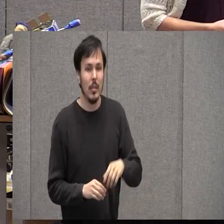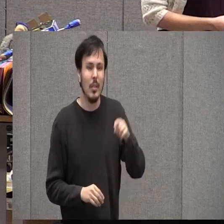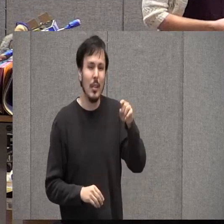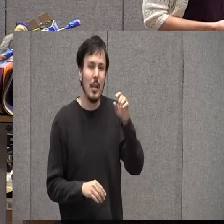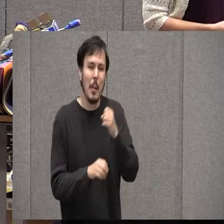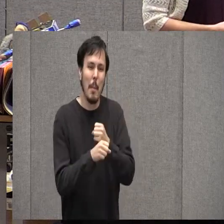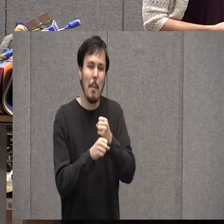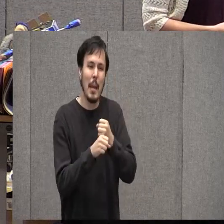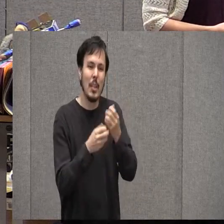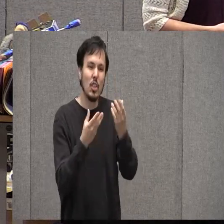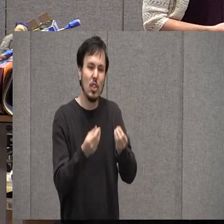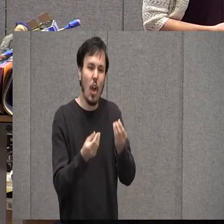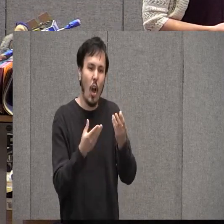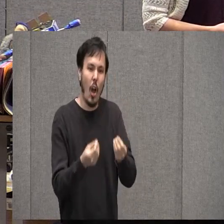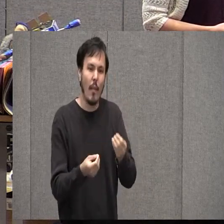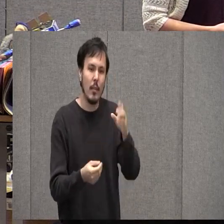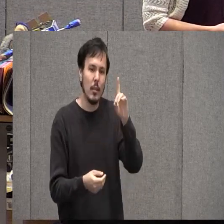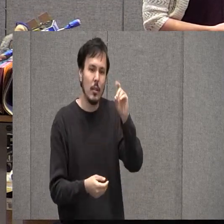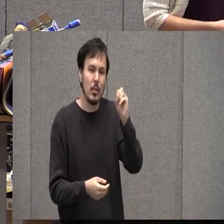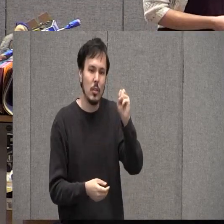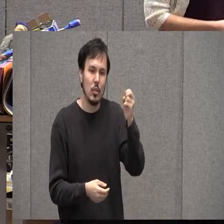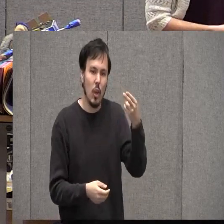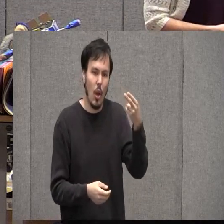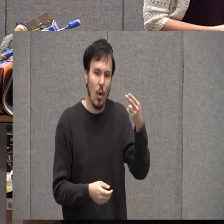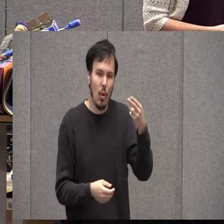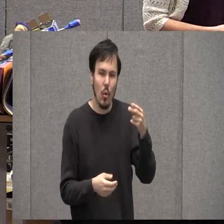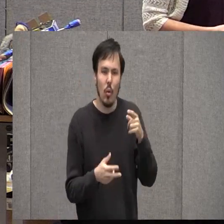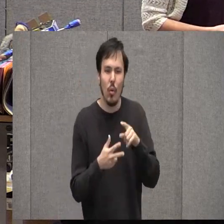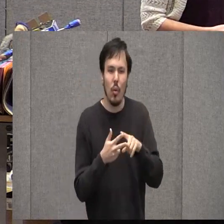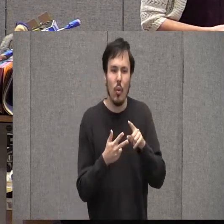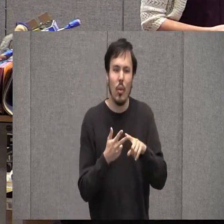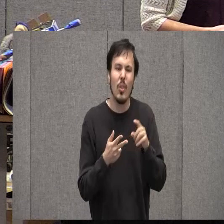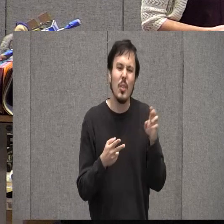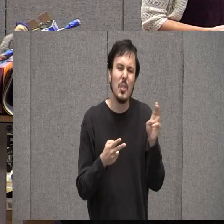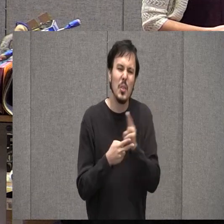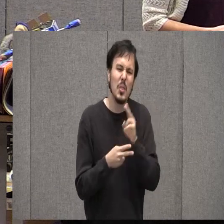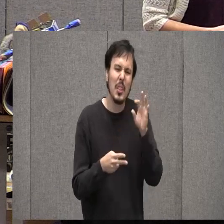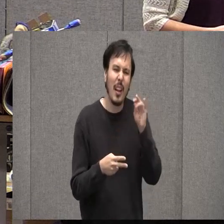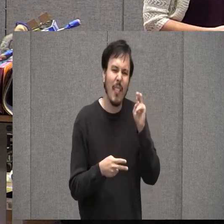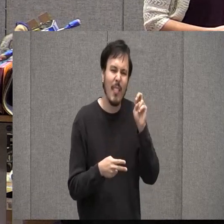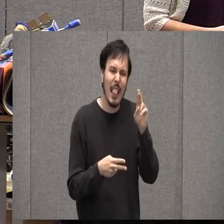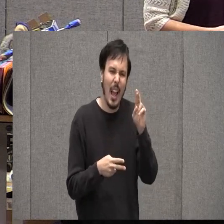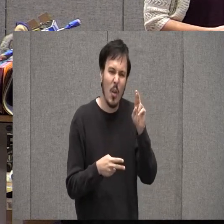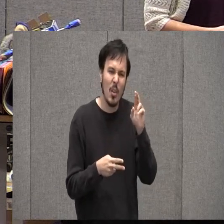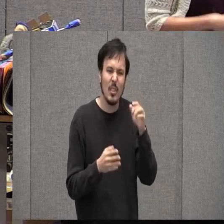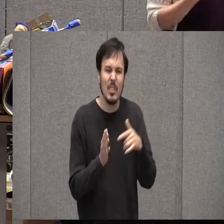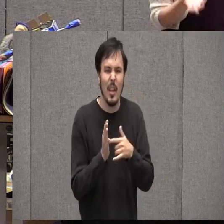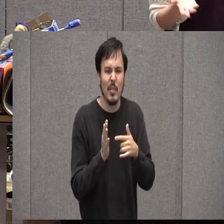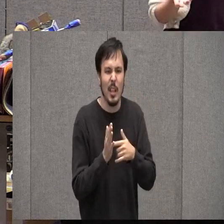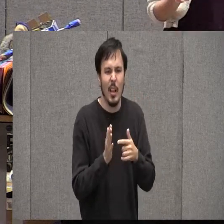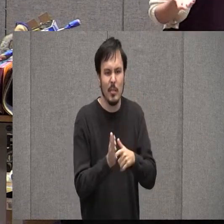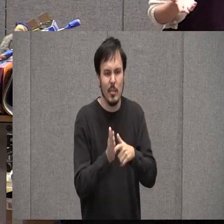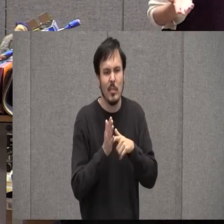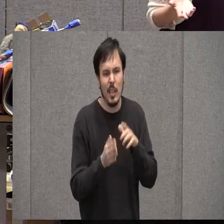which, it's kinda hard to come by flour lately so we might wanna save the flour for actually making food. Good choice, always.